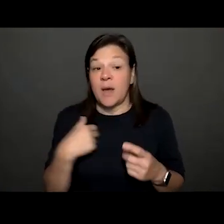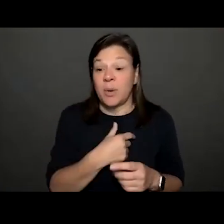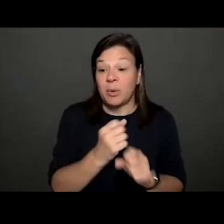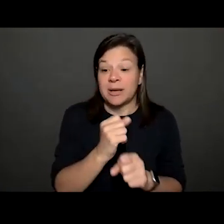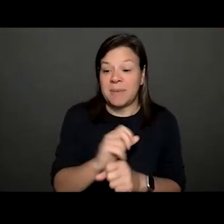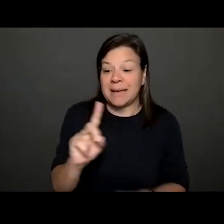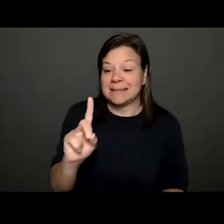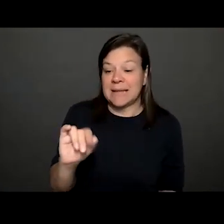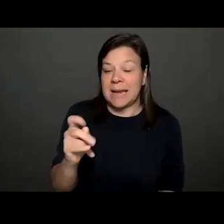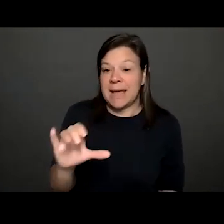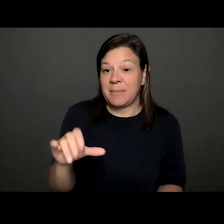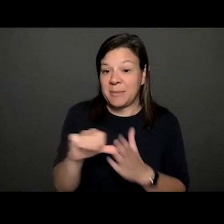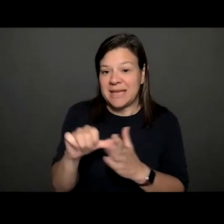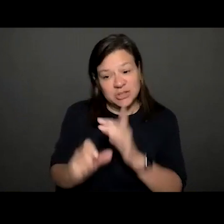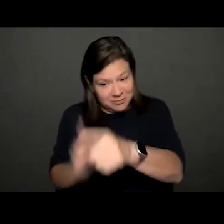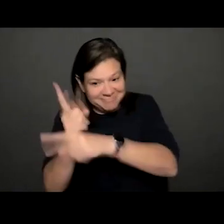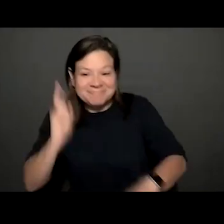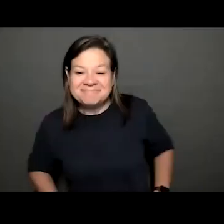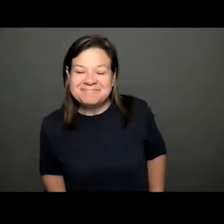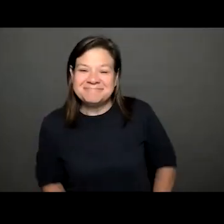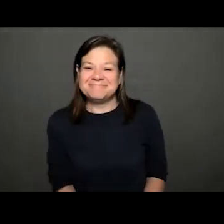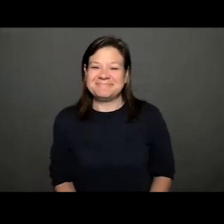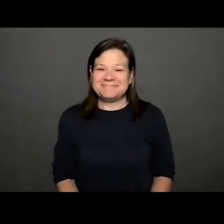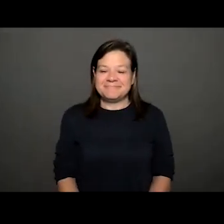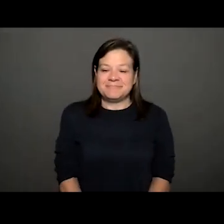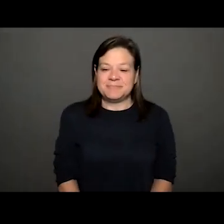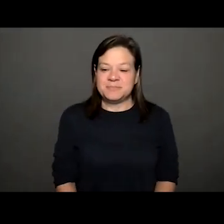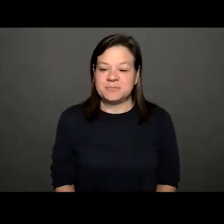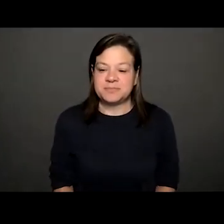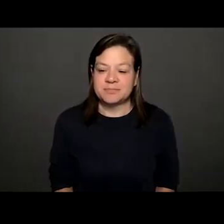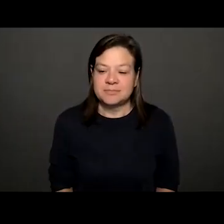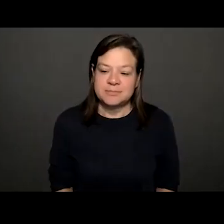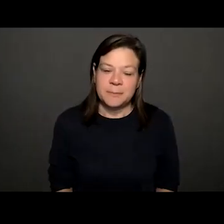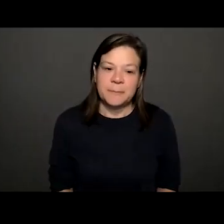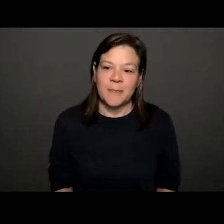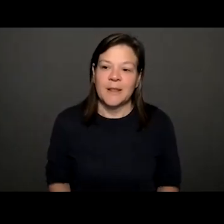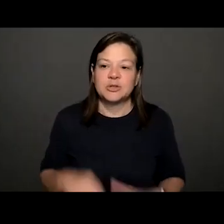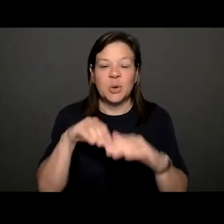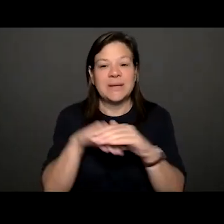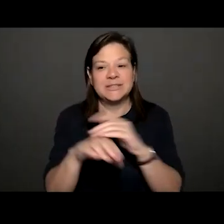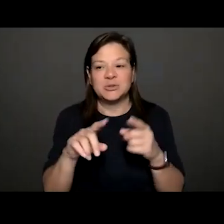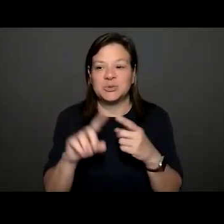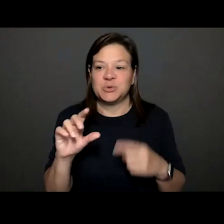SO WE'RE GOING INTO THE SETTINGS FOR THIS PAGE AND CLARIFY THIS IS A NORMAL HubSpot PAGE.